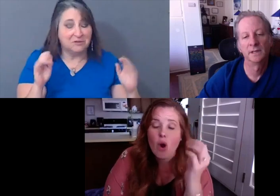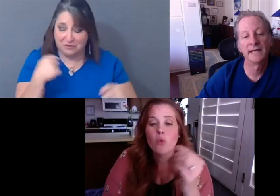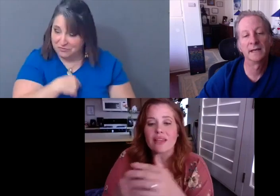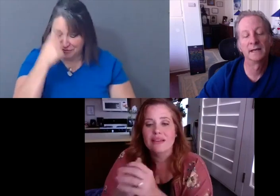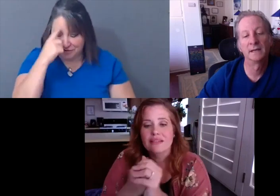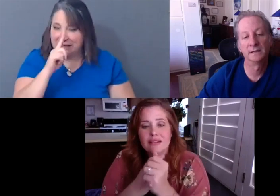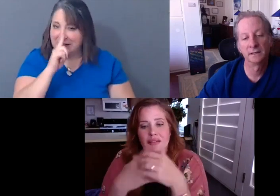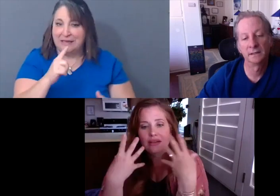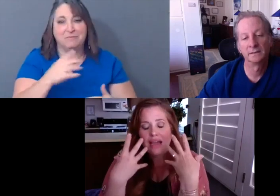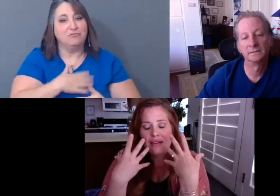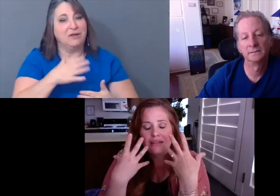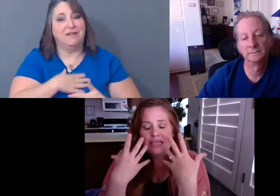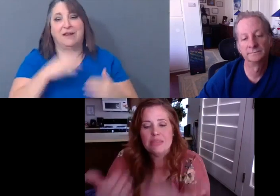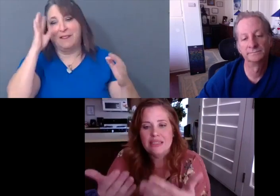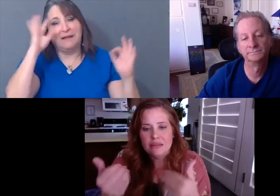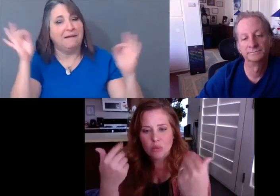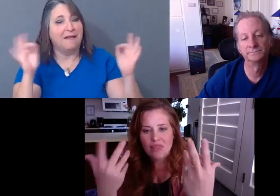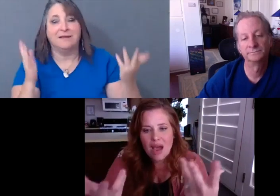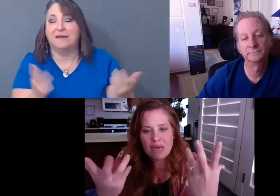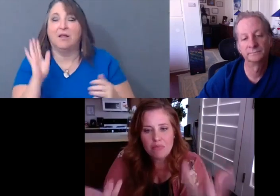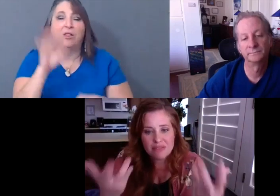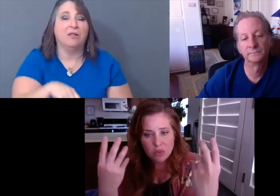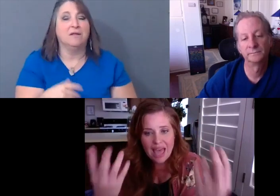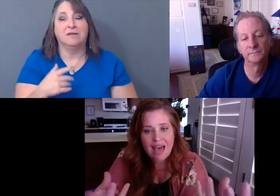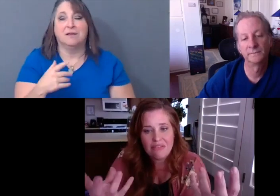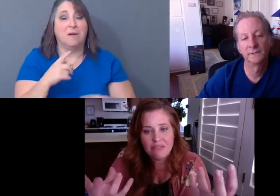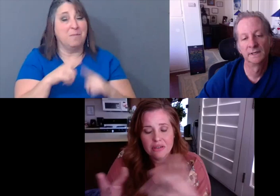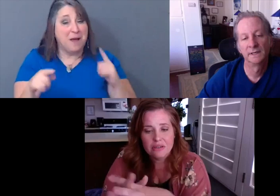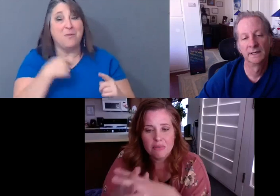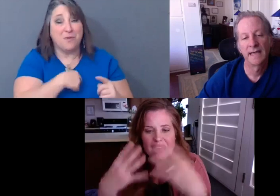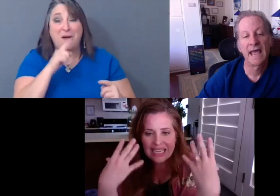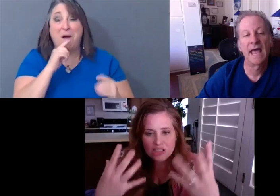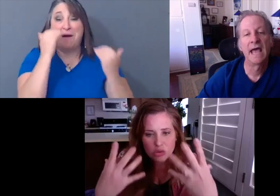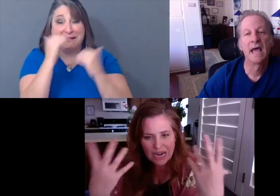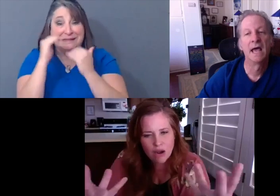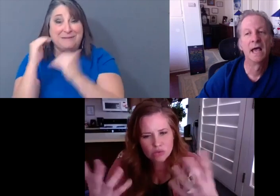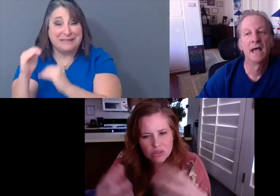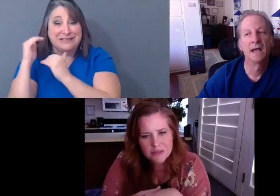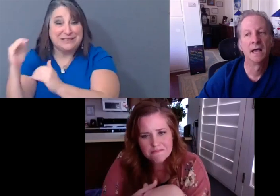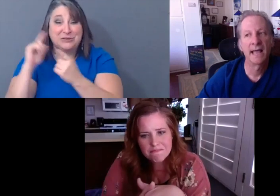We're only limited with how many breasts we have, so make each one count.